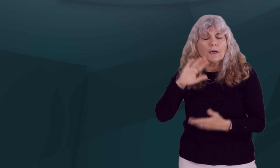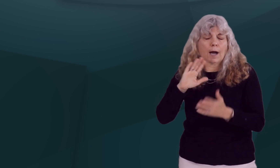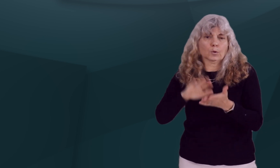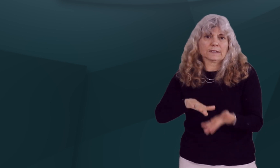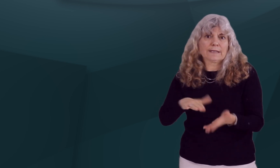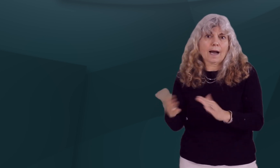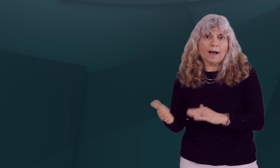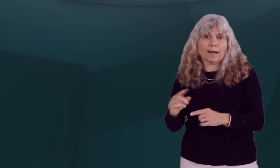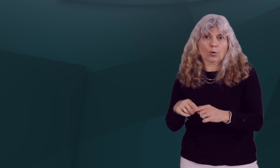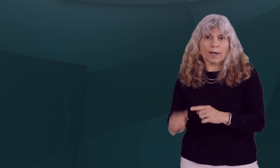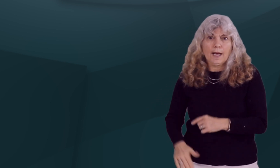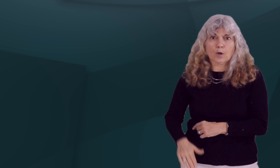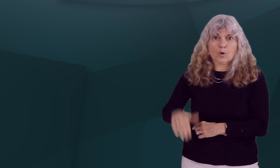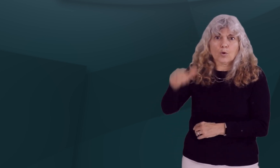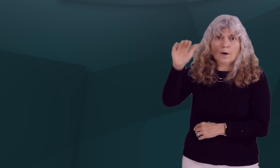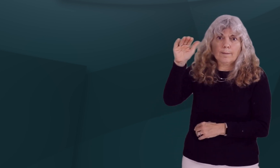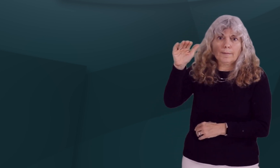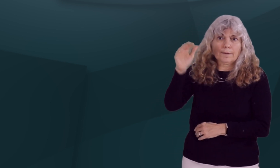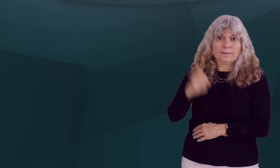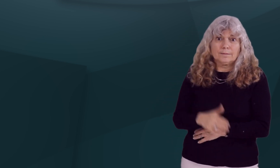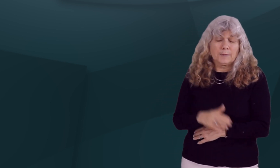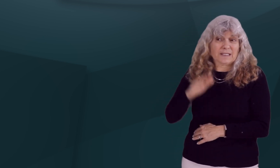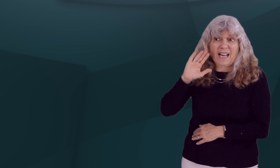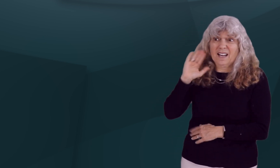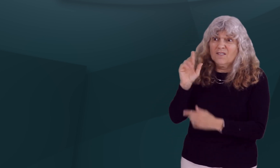I was very depressed. You know why?